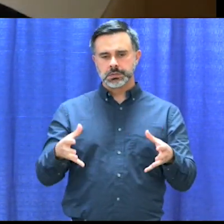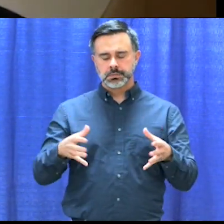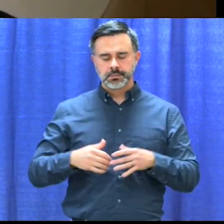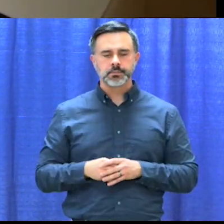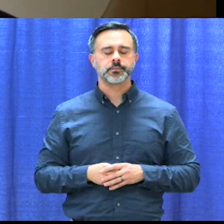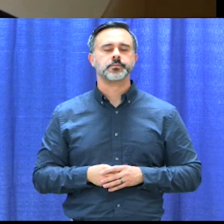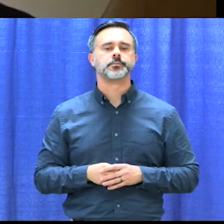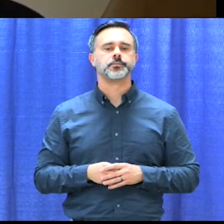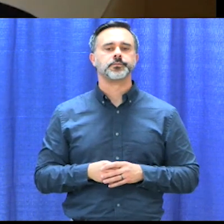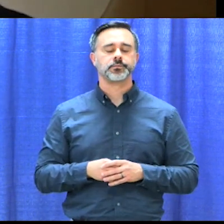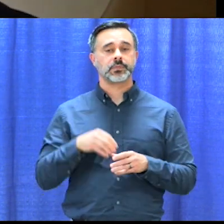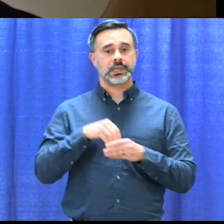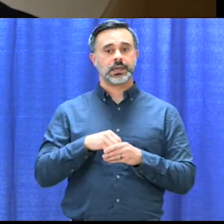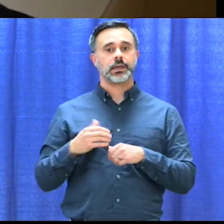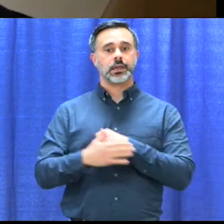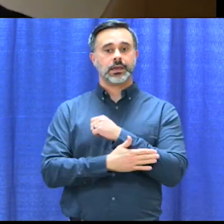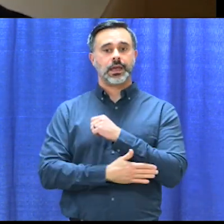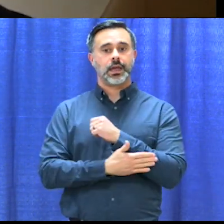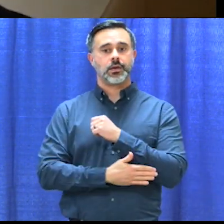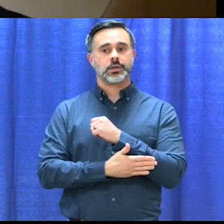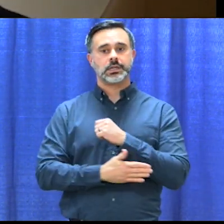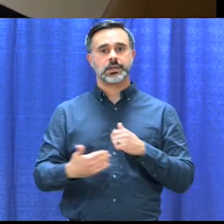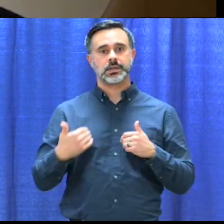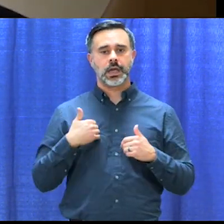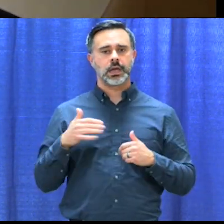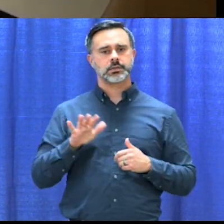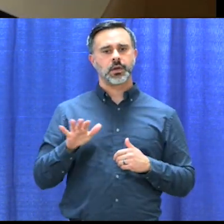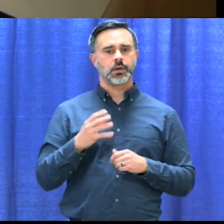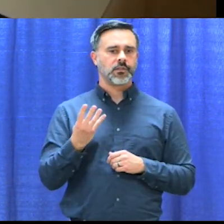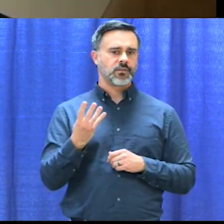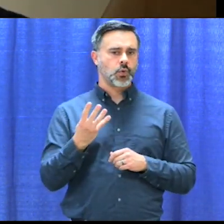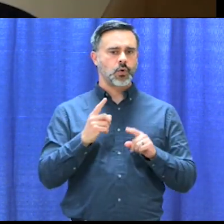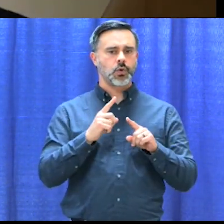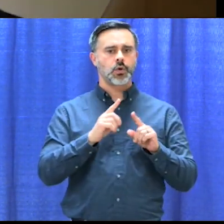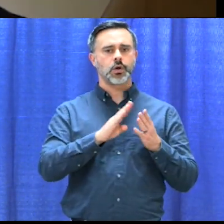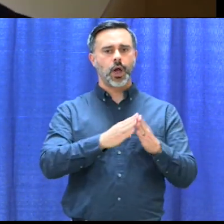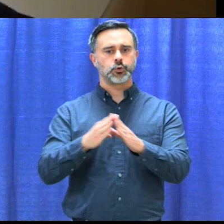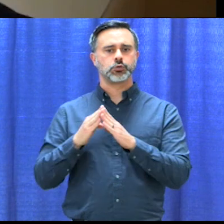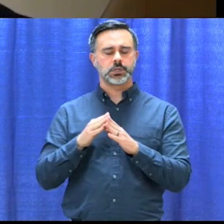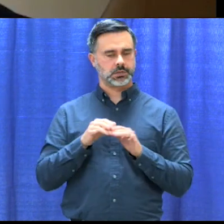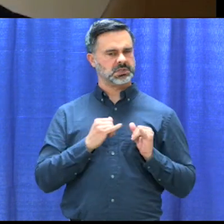In a county that has about four communities similar to ours.